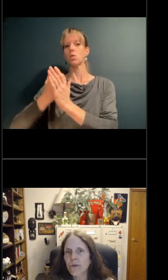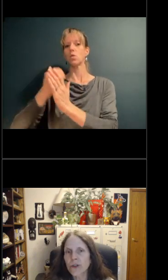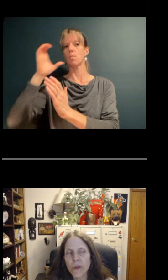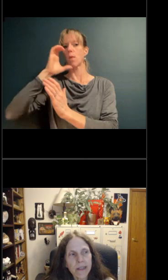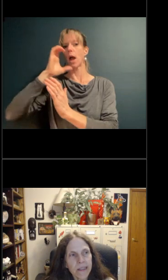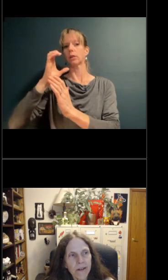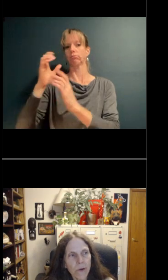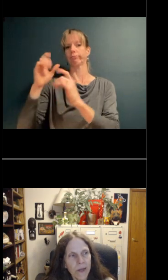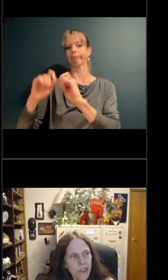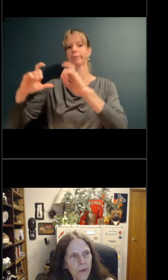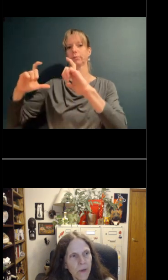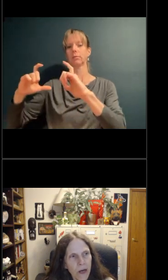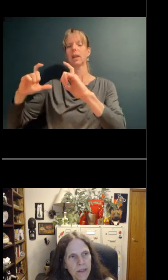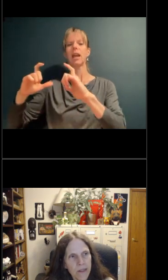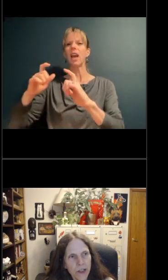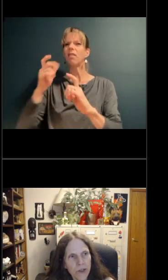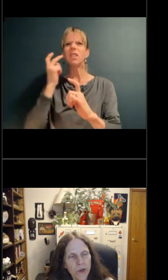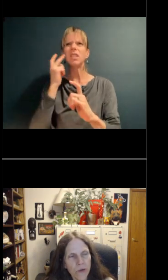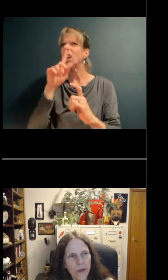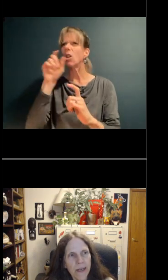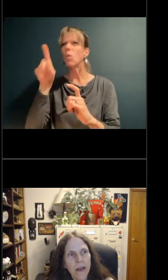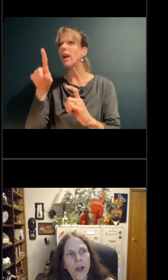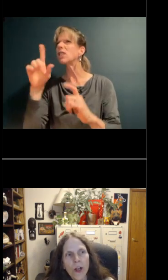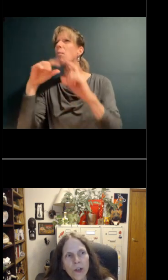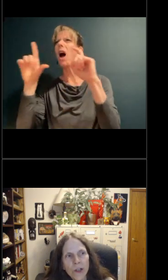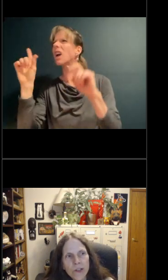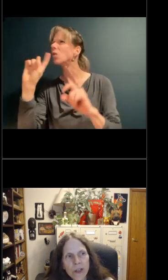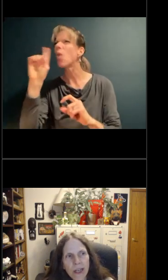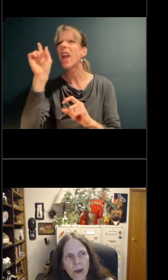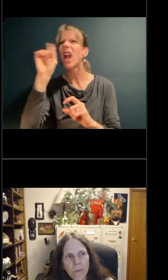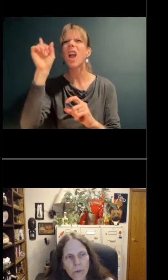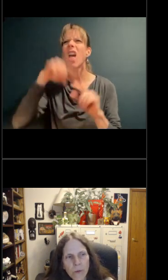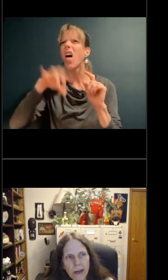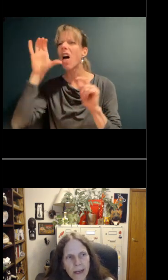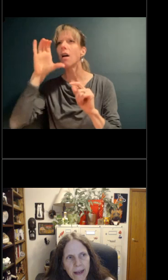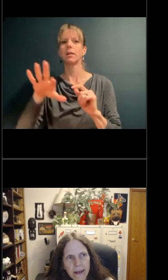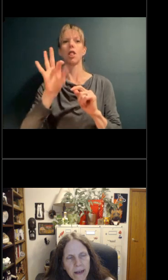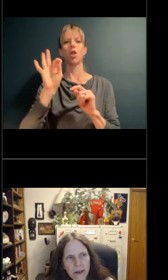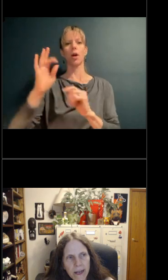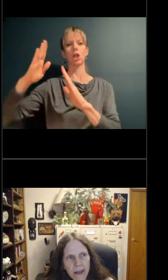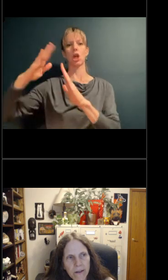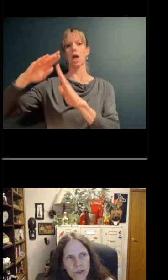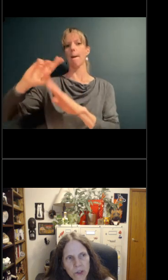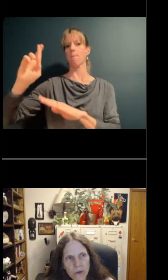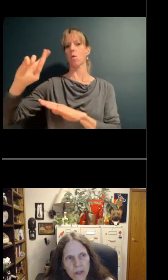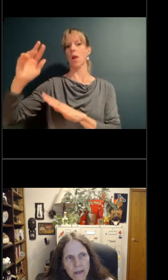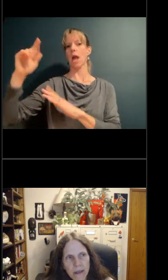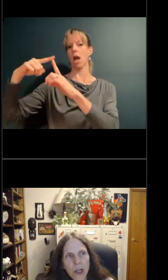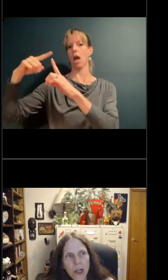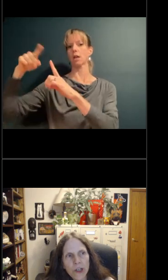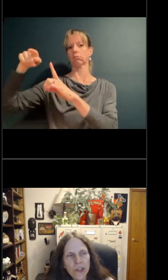If you do not see the question box on your screen, look to the upper right-hand area of your screen.